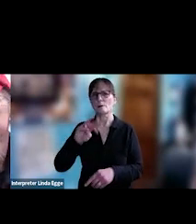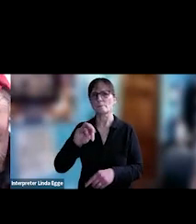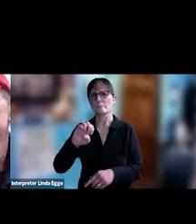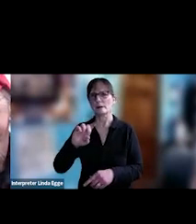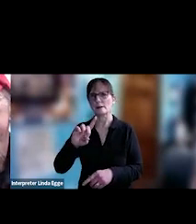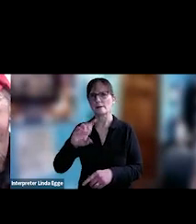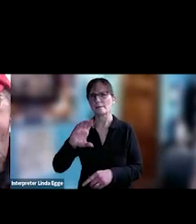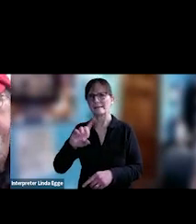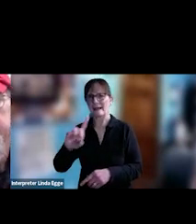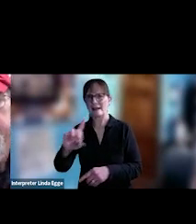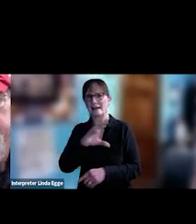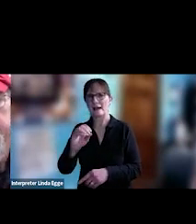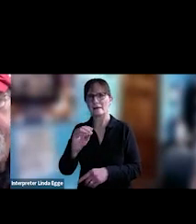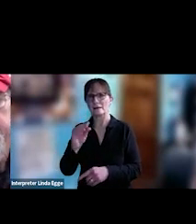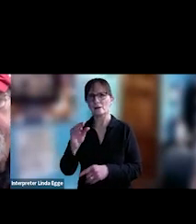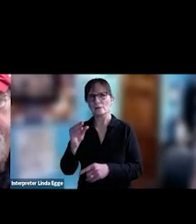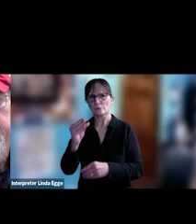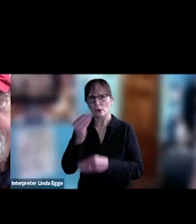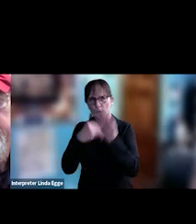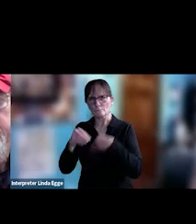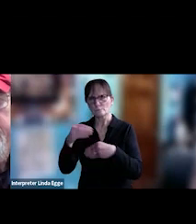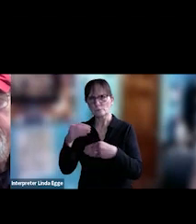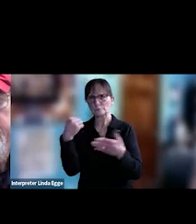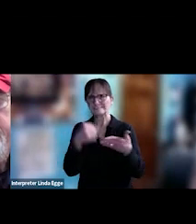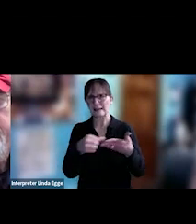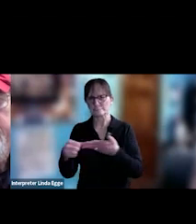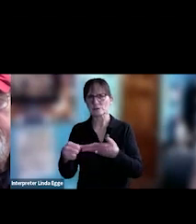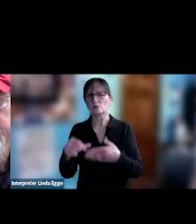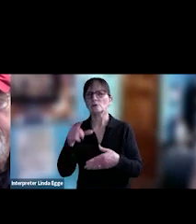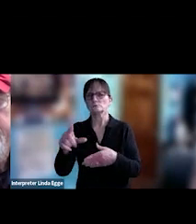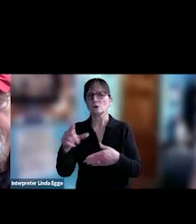So we have our Payee Program that works closely